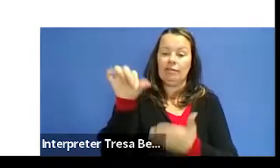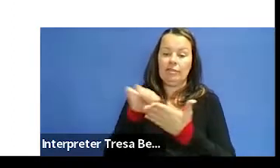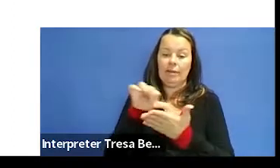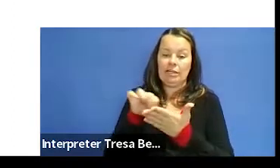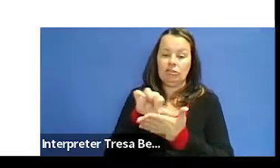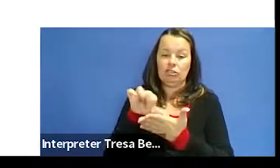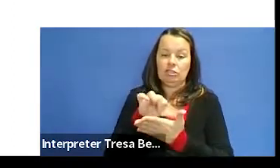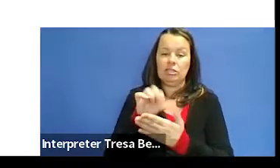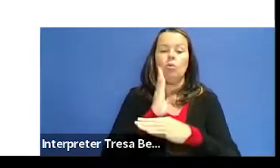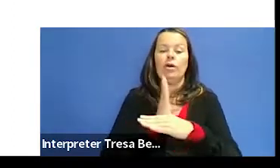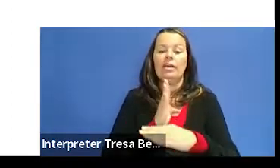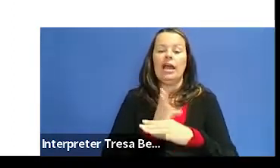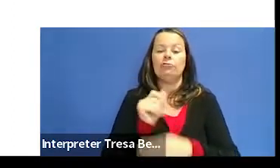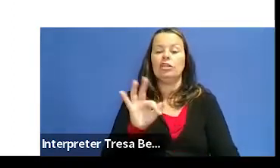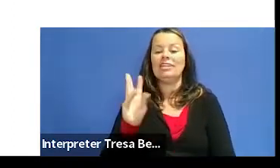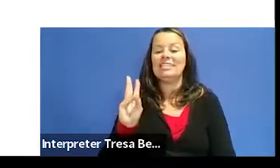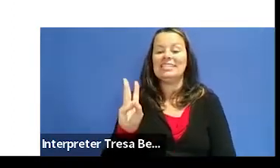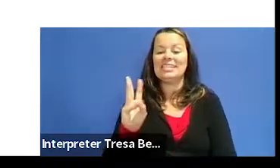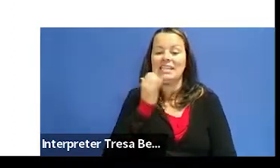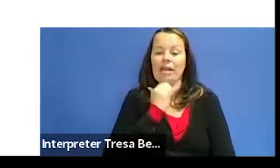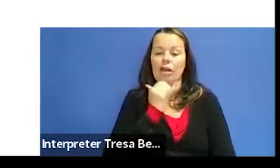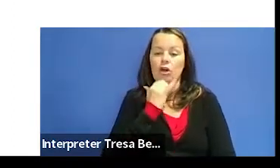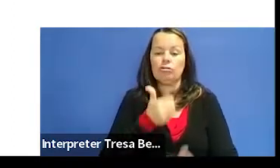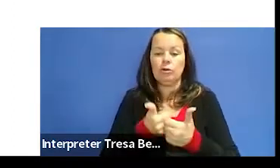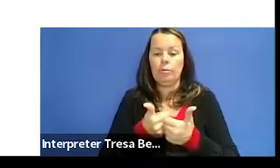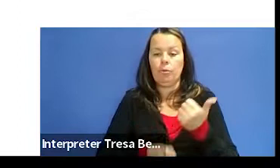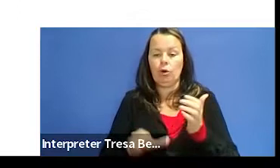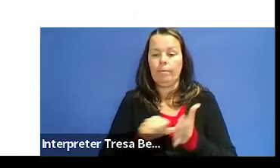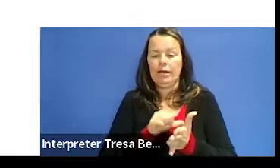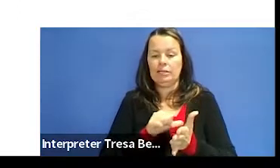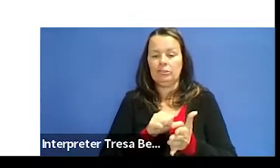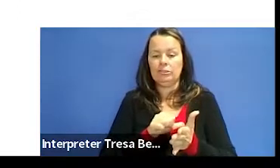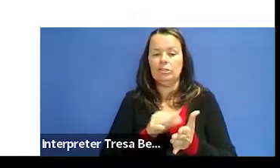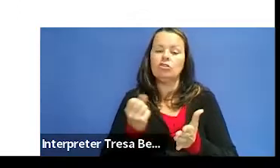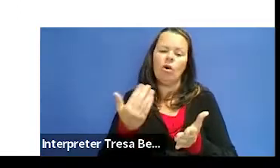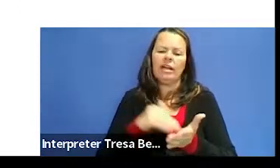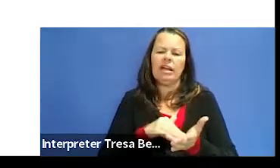an average of 6 errors per page. So not too good as that's pretty important thing.